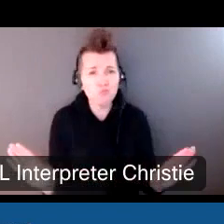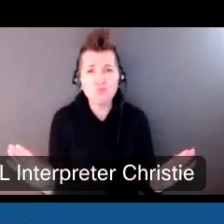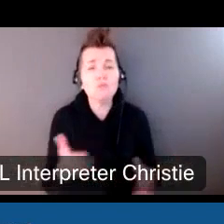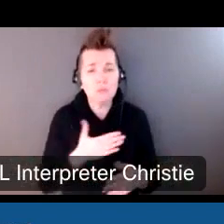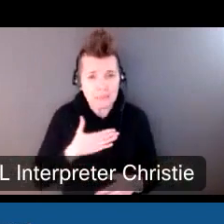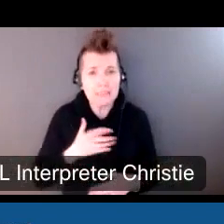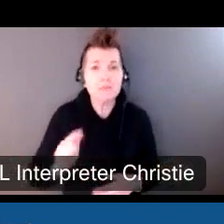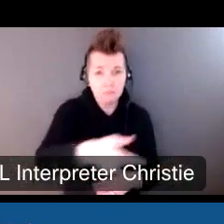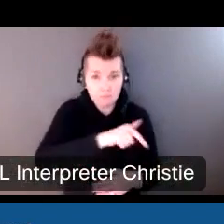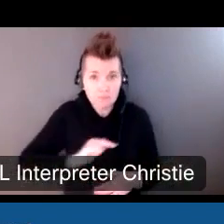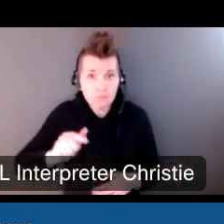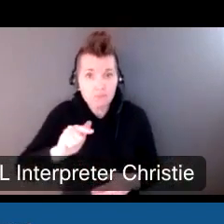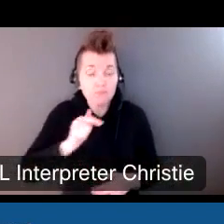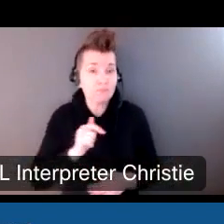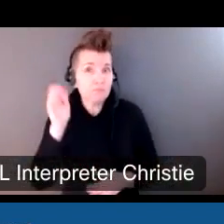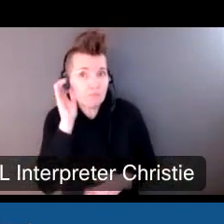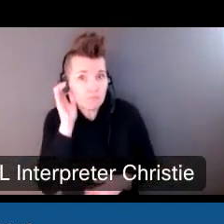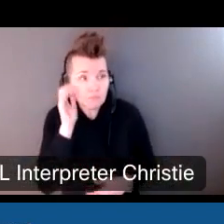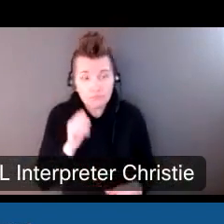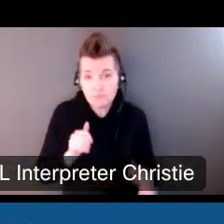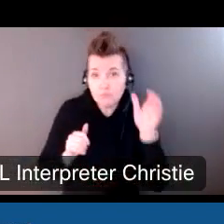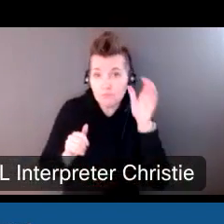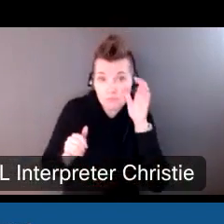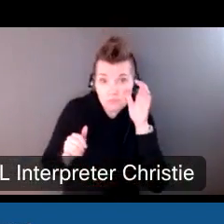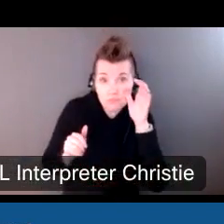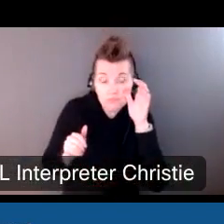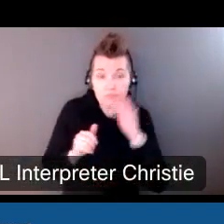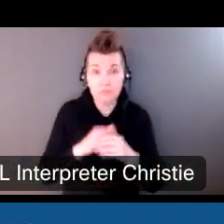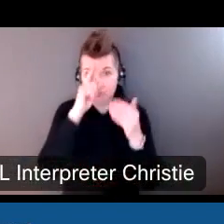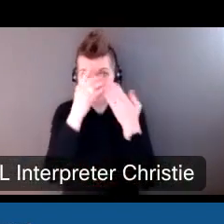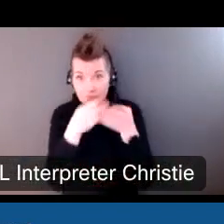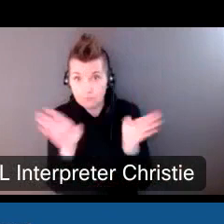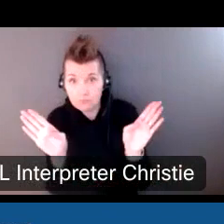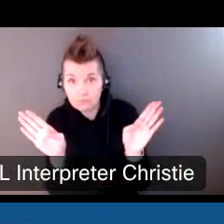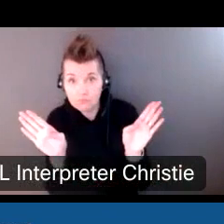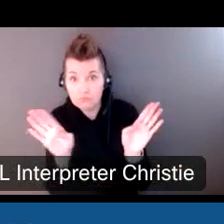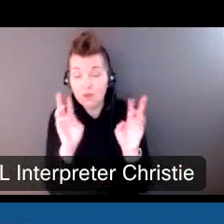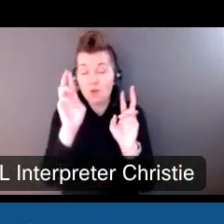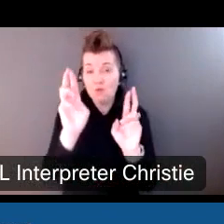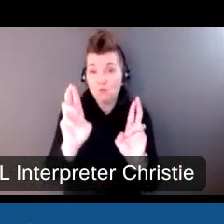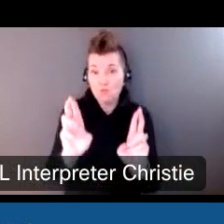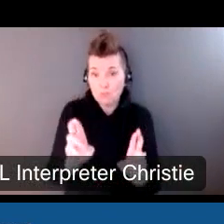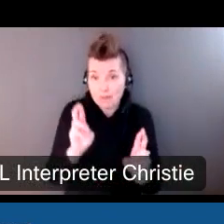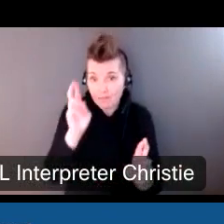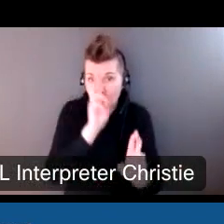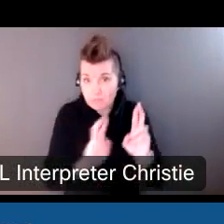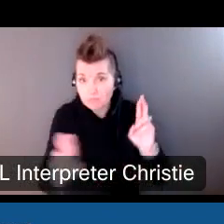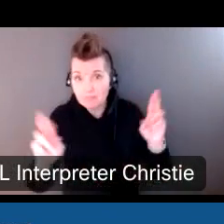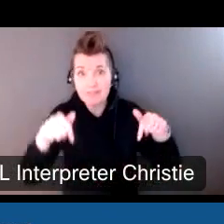Be a good listener and keep an open mind. Be respectful. The City of Toronto is an inclusive public organization.